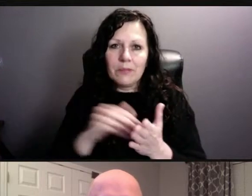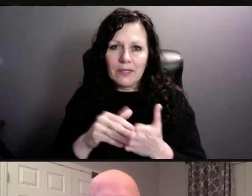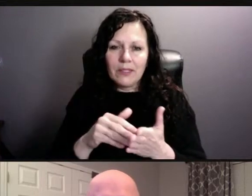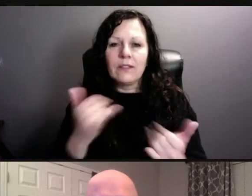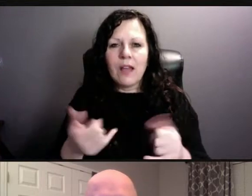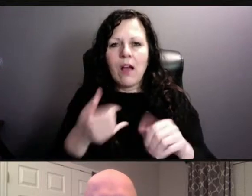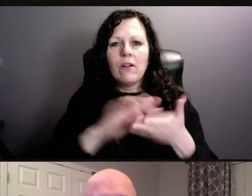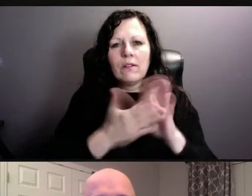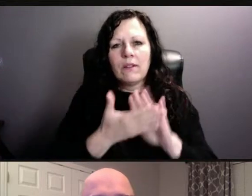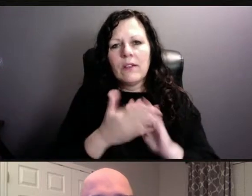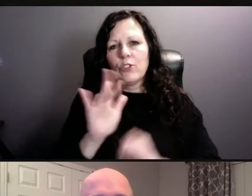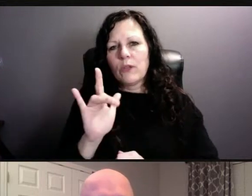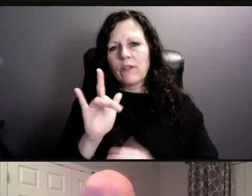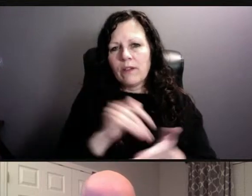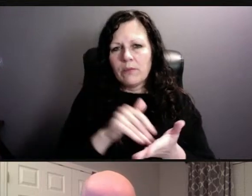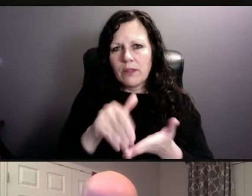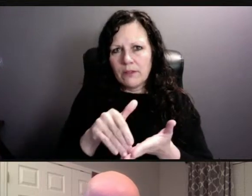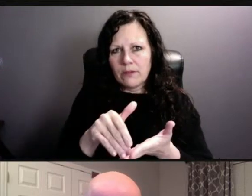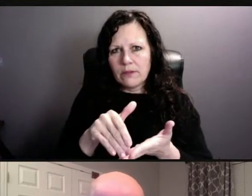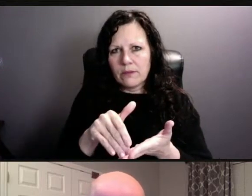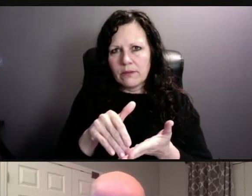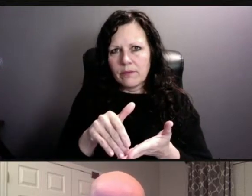THE DEFICIT.